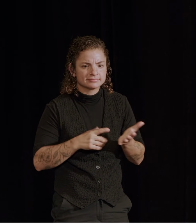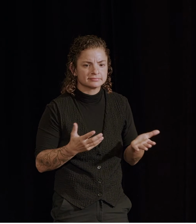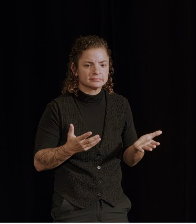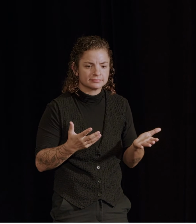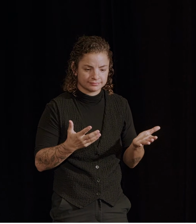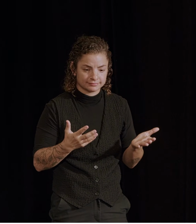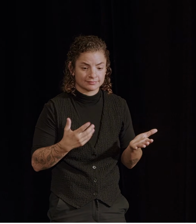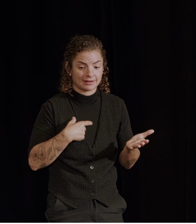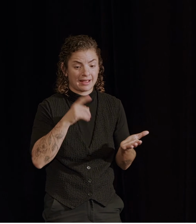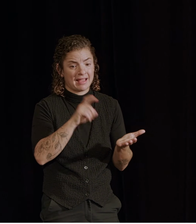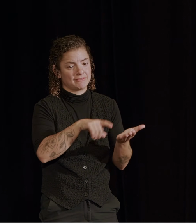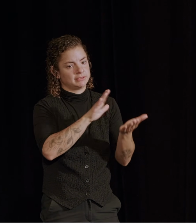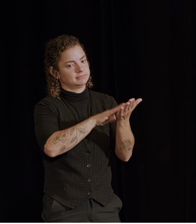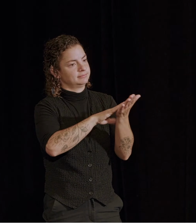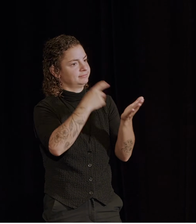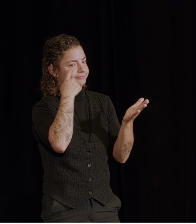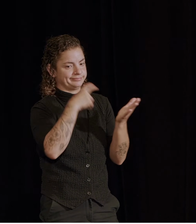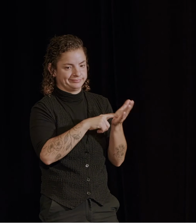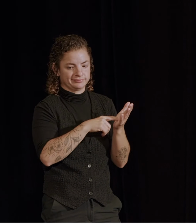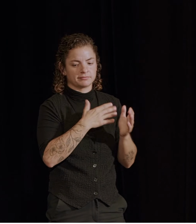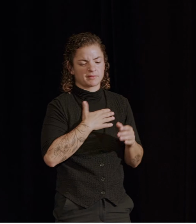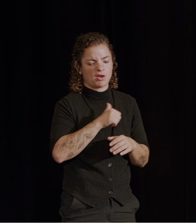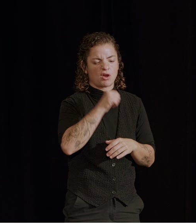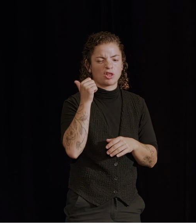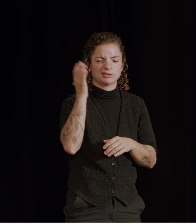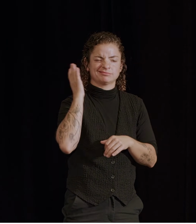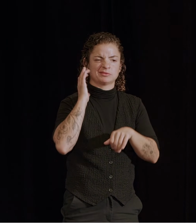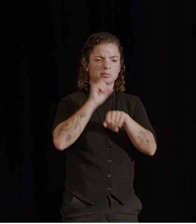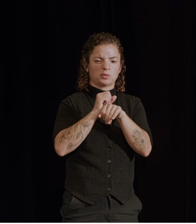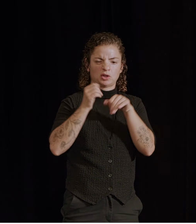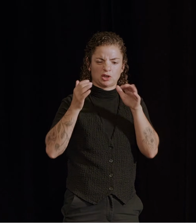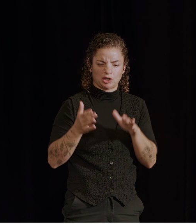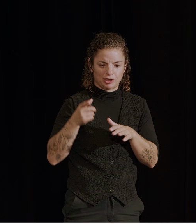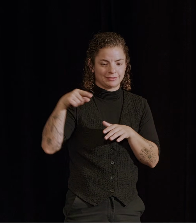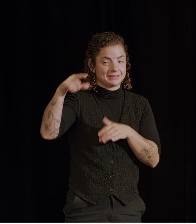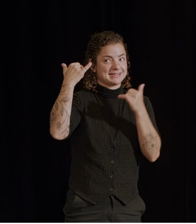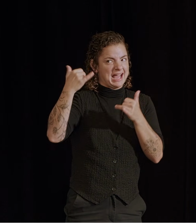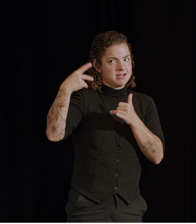former employers, and now competitors, this time in Cupertino, California,